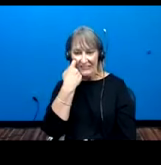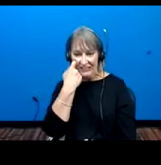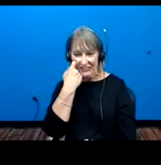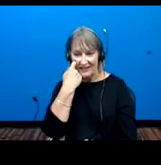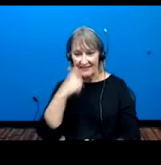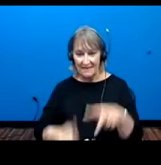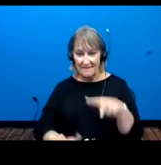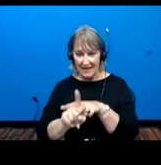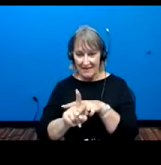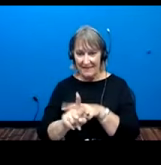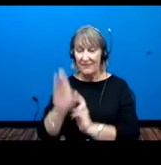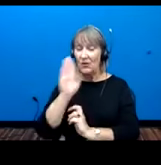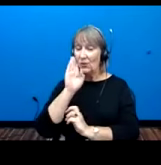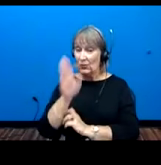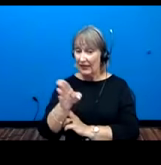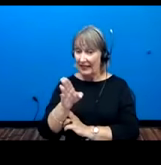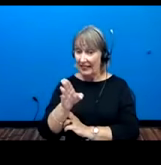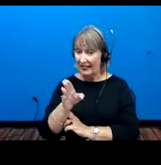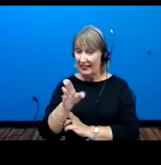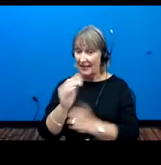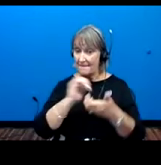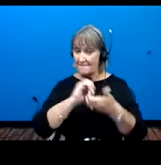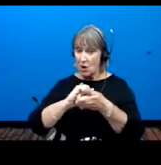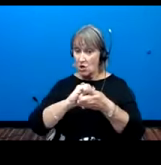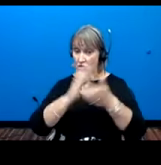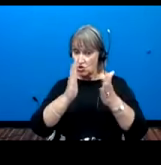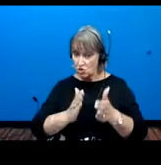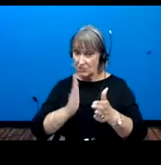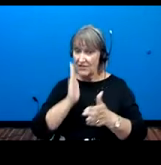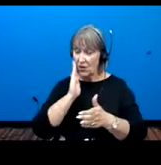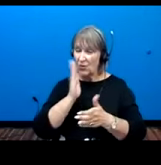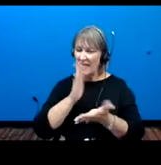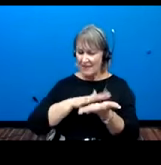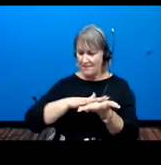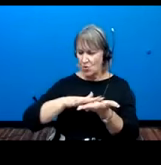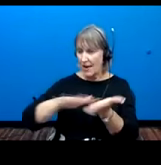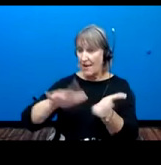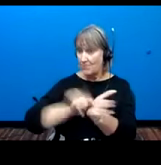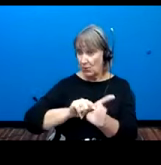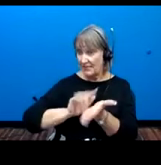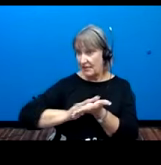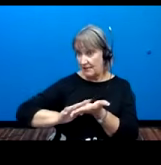“Will you be sending information to partners "about the distribution of embossed braille when it's available?”